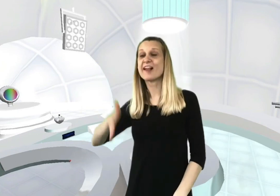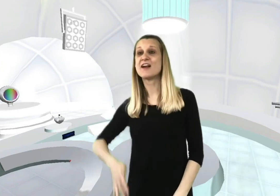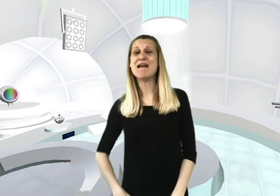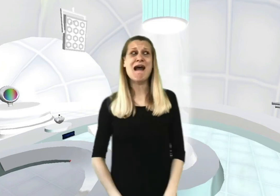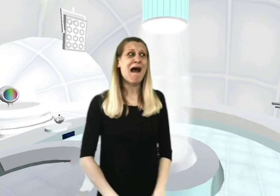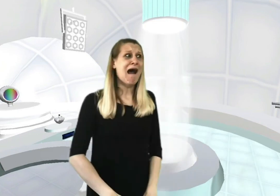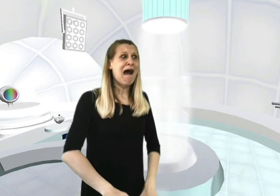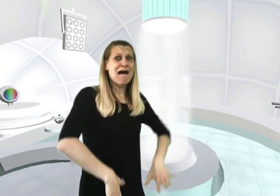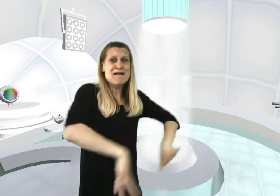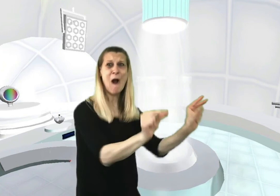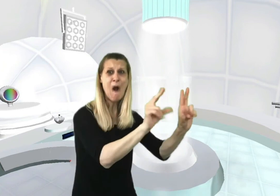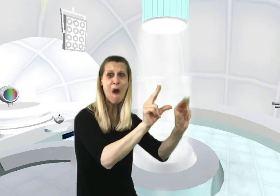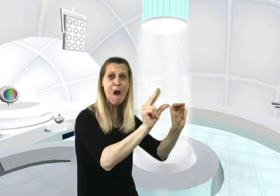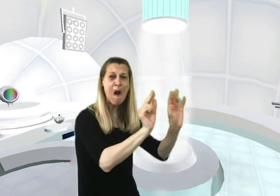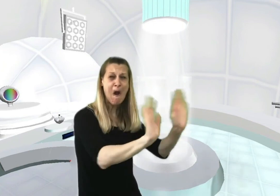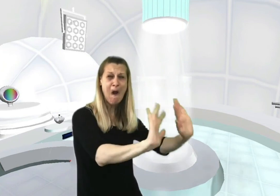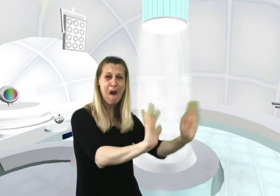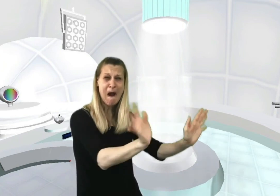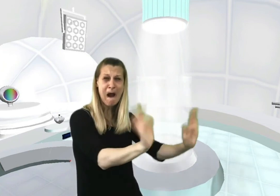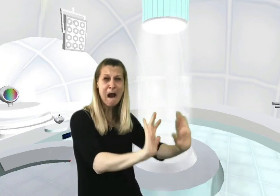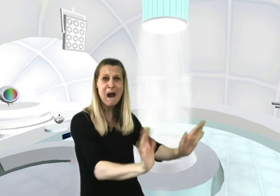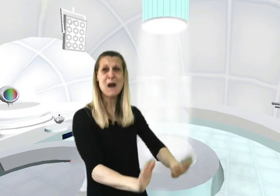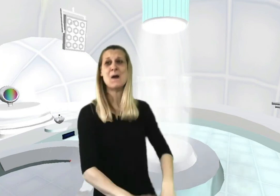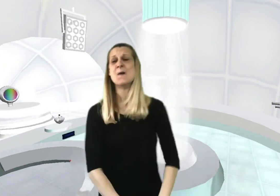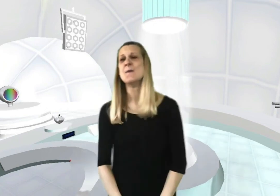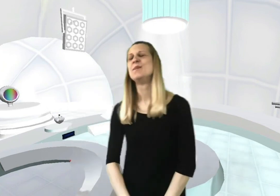"Oh, no!" cried Mrs. Teavee.